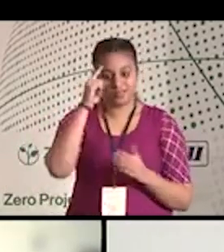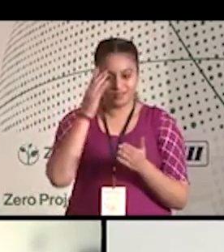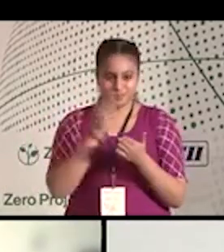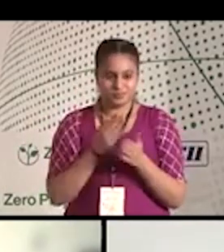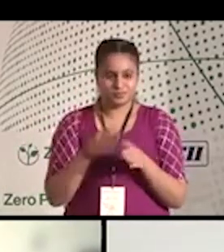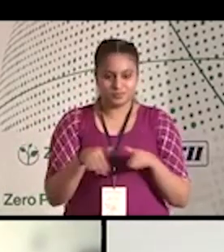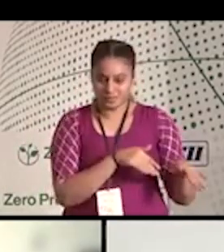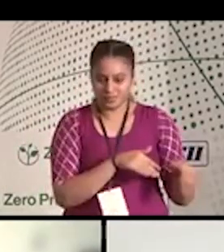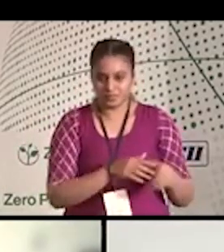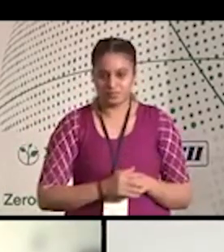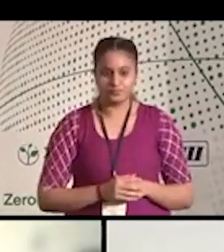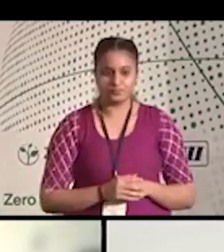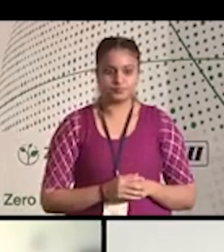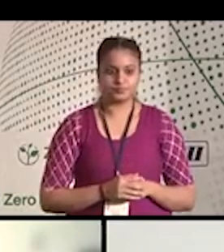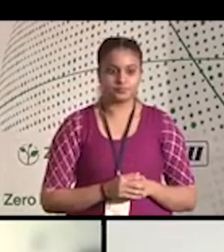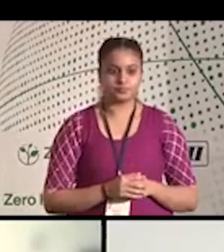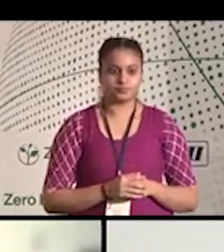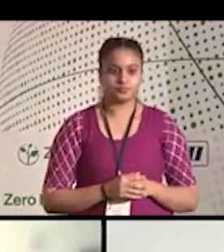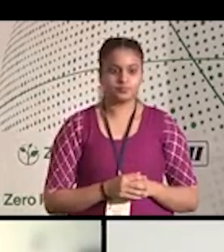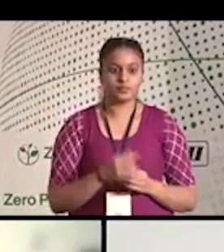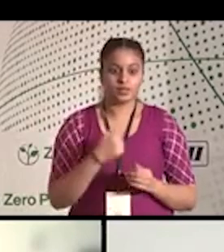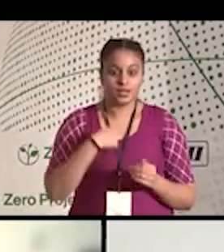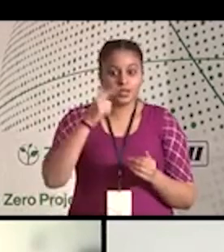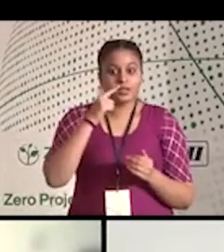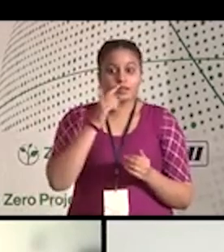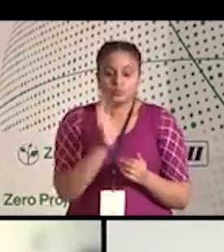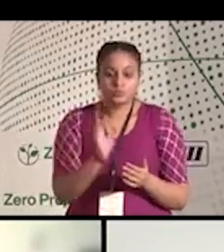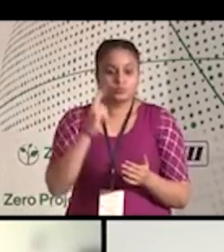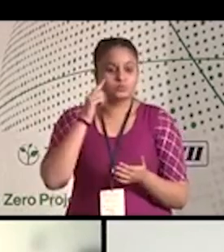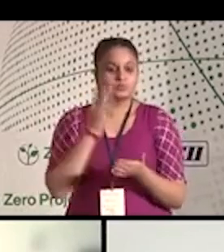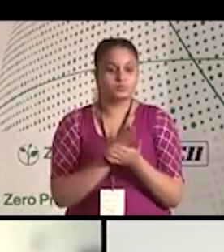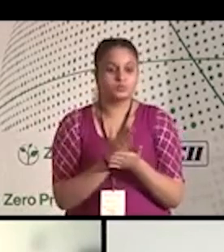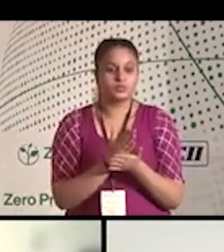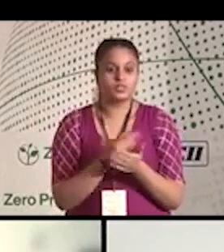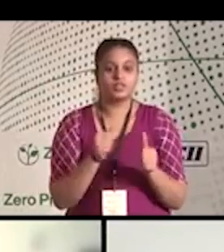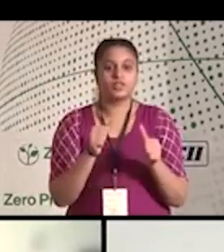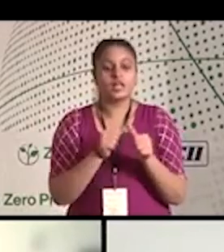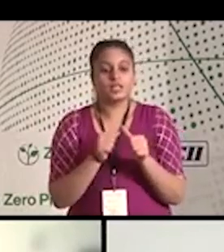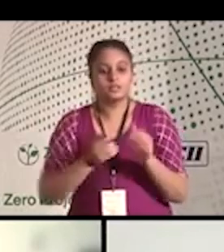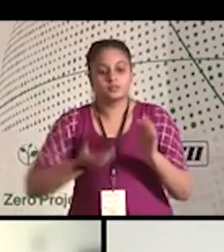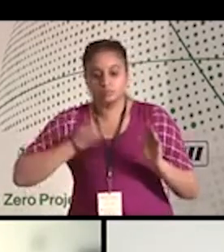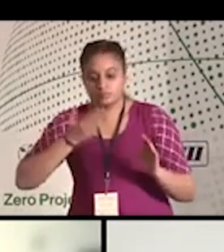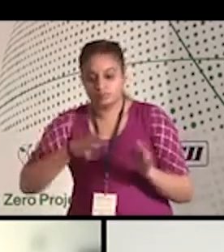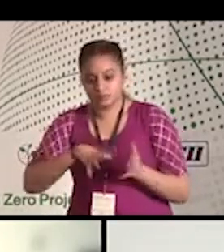as I said, I, I truly believe that academic learning is not for everyone